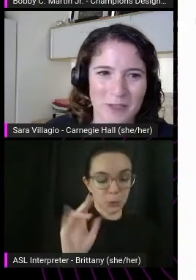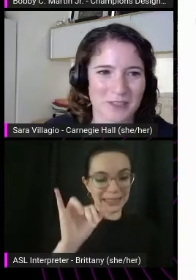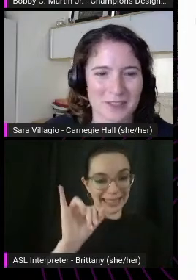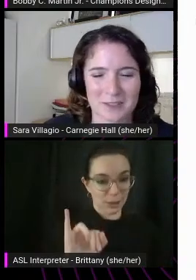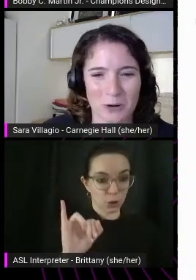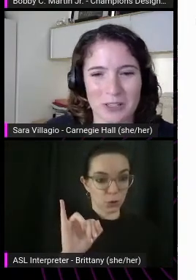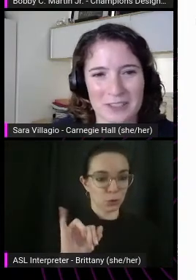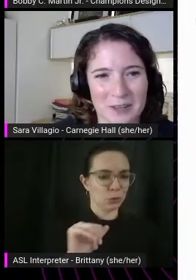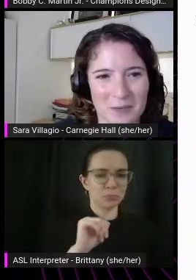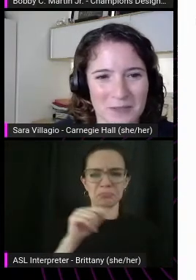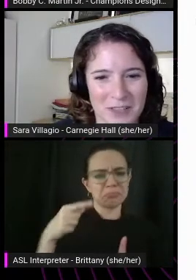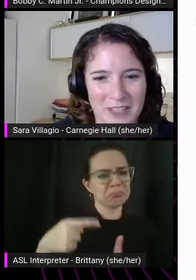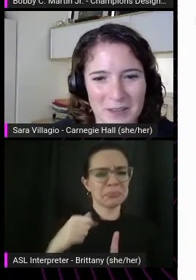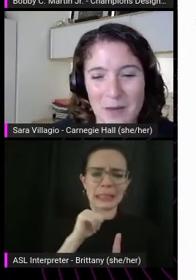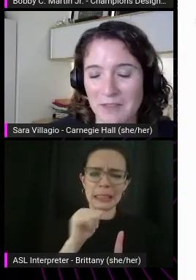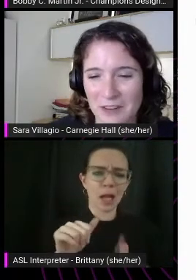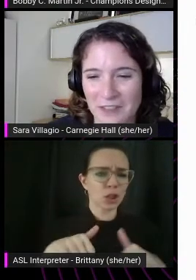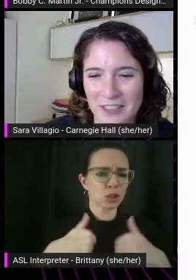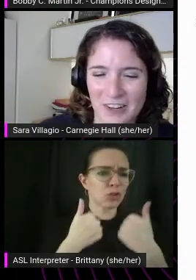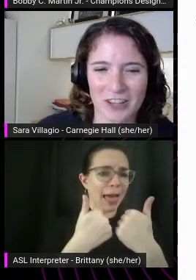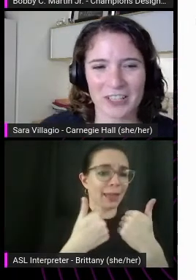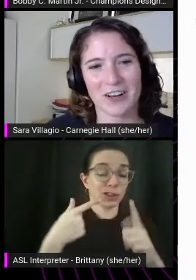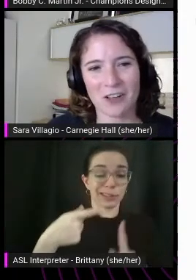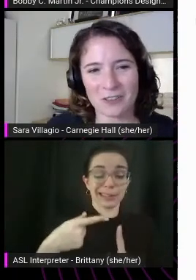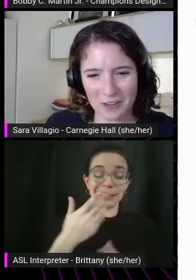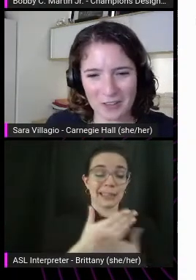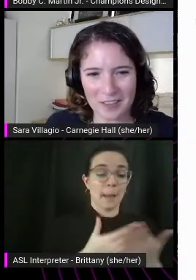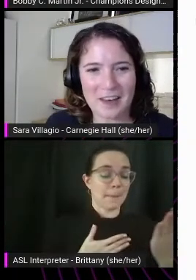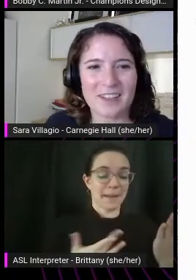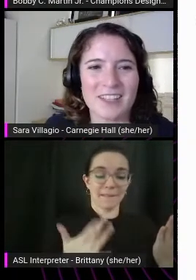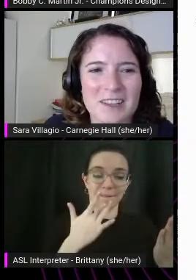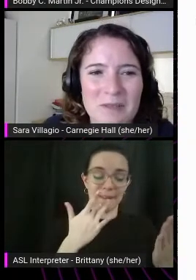because this work is some of my favorite at Carnegie Hall. I'll say that.